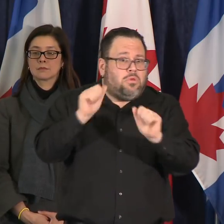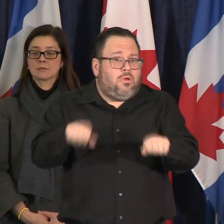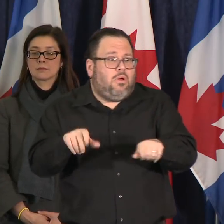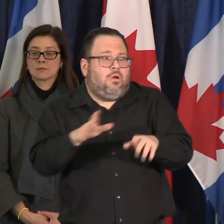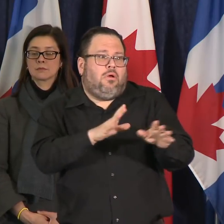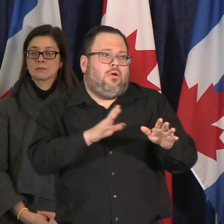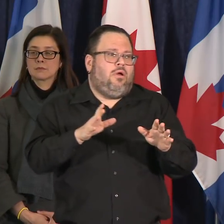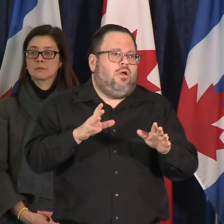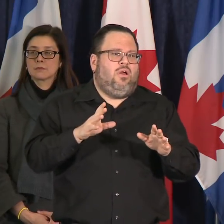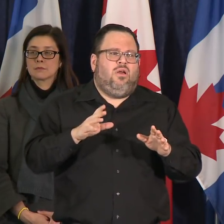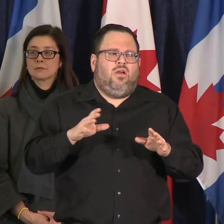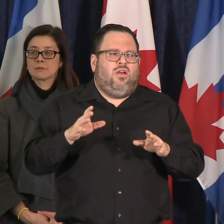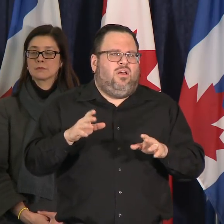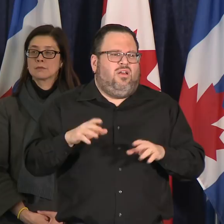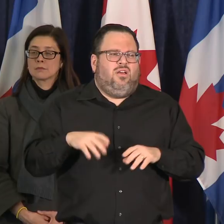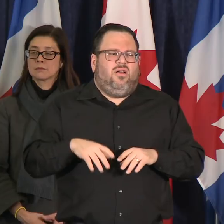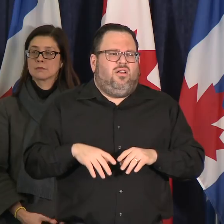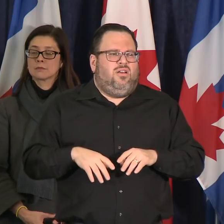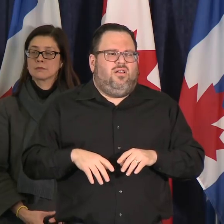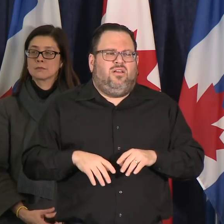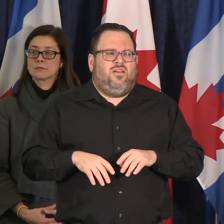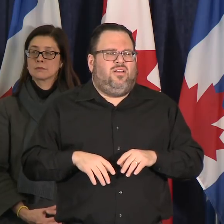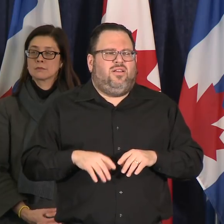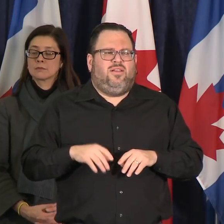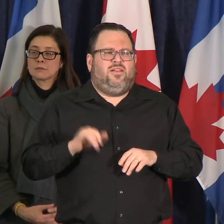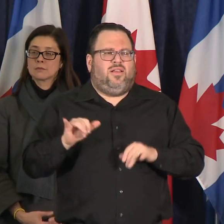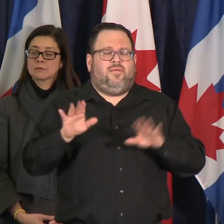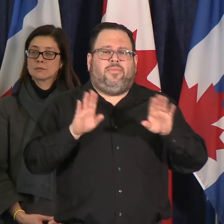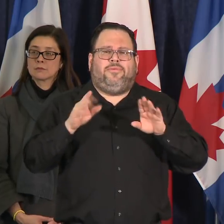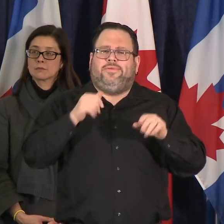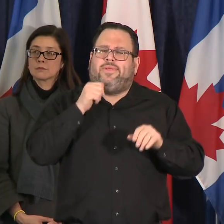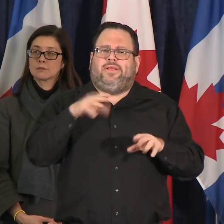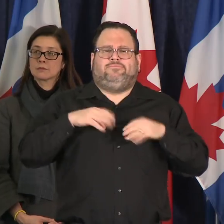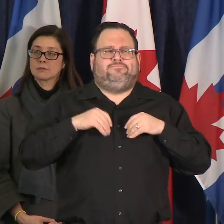is attempting to capitalize what appears to me anyways to be attempting to